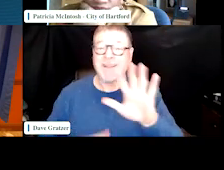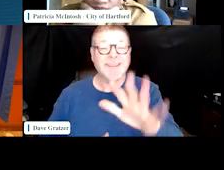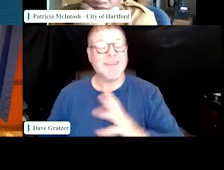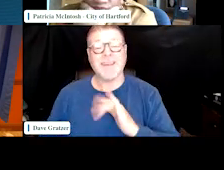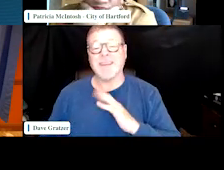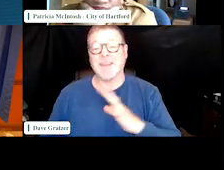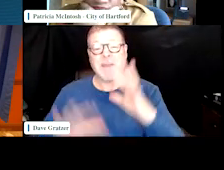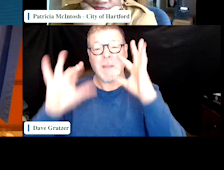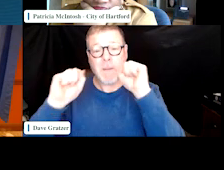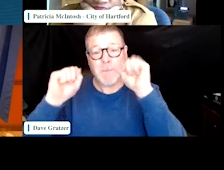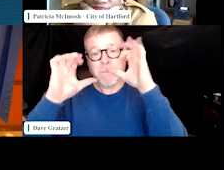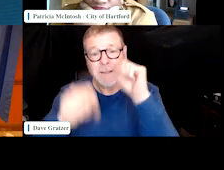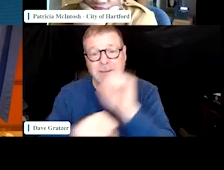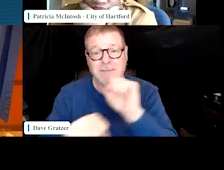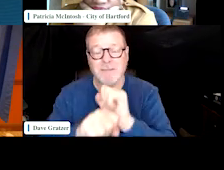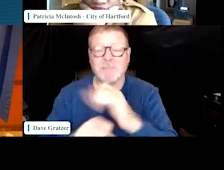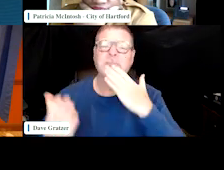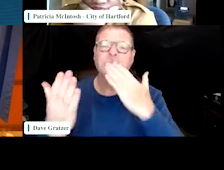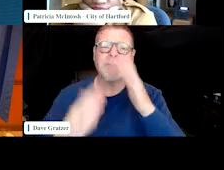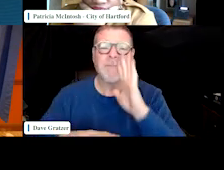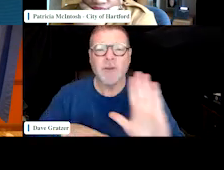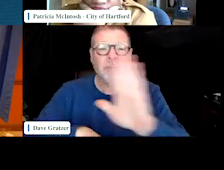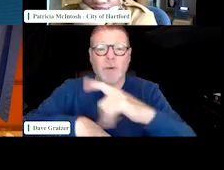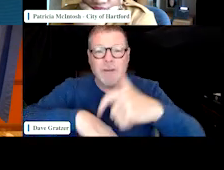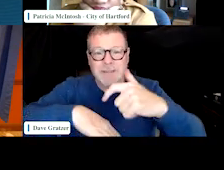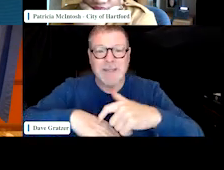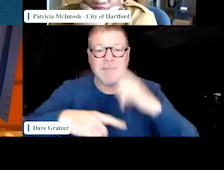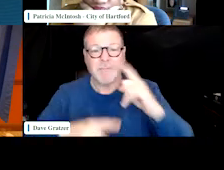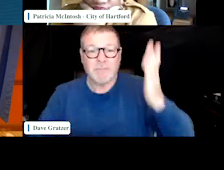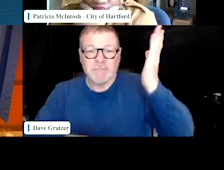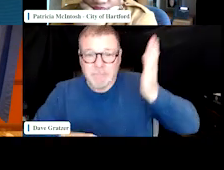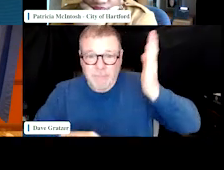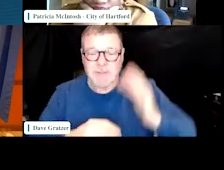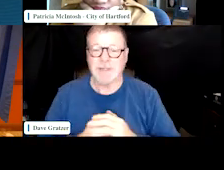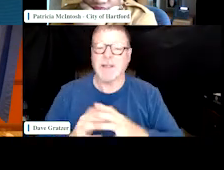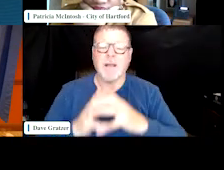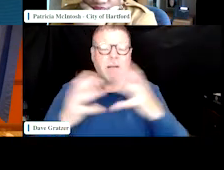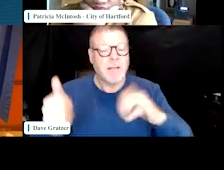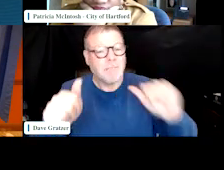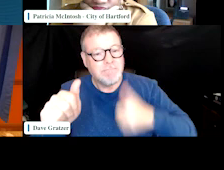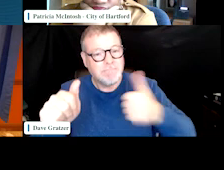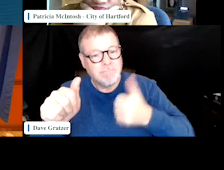thank you so much for your time today to present. There's a lot of follow-up information